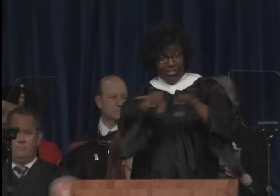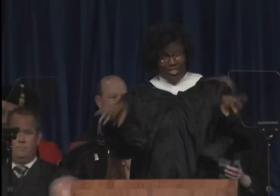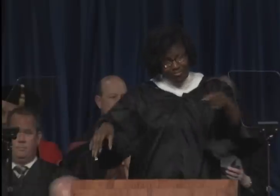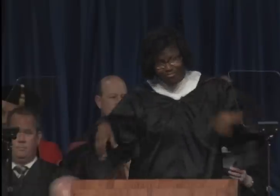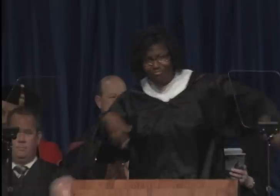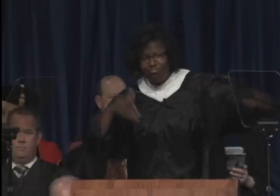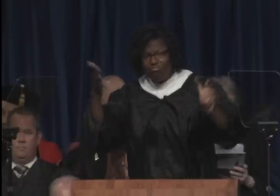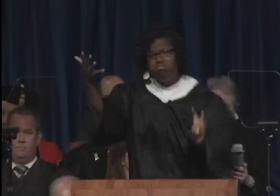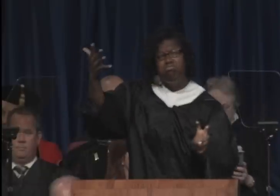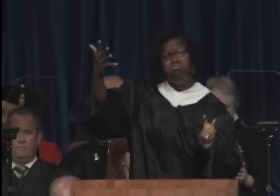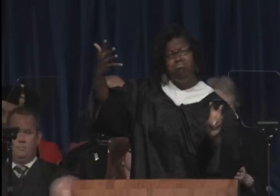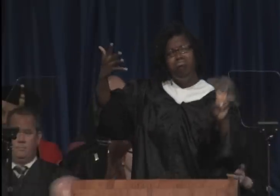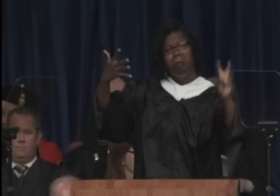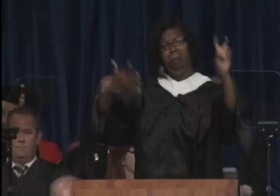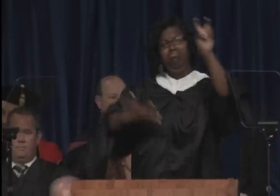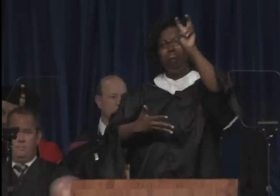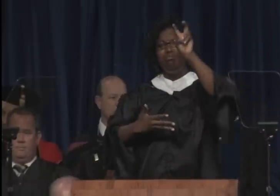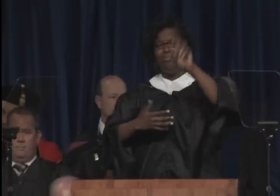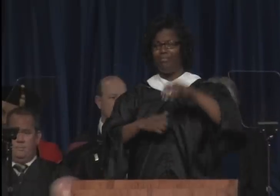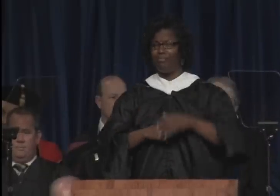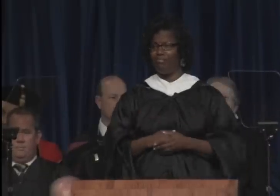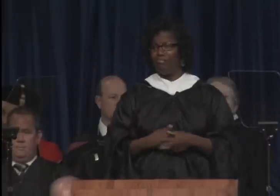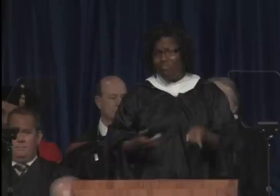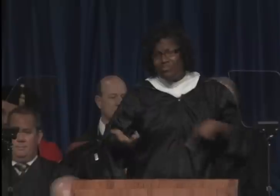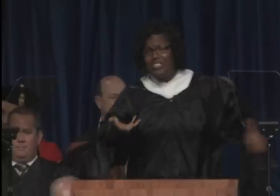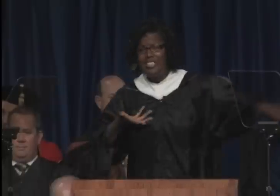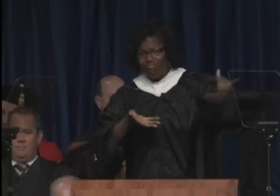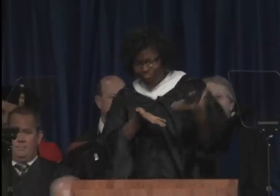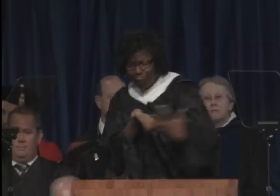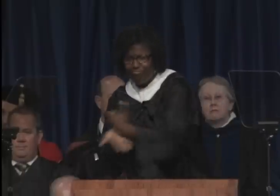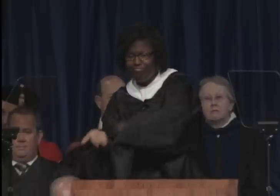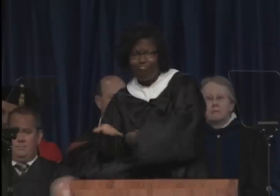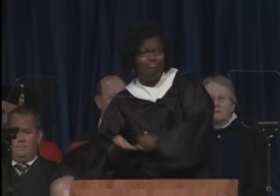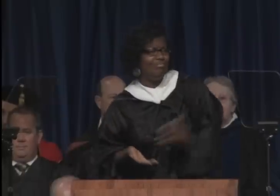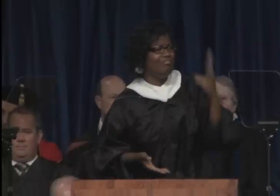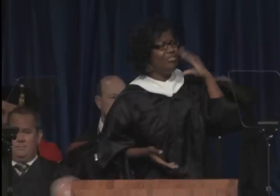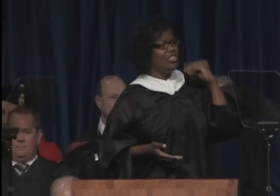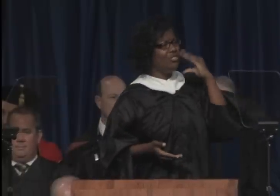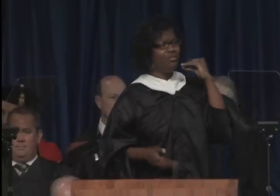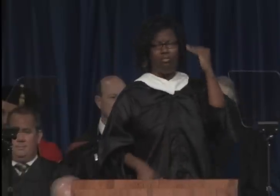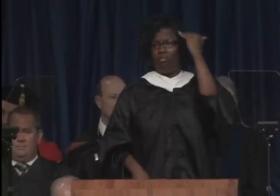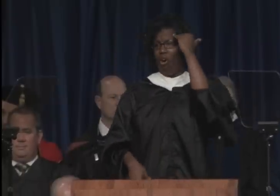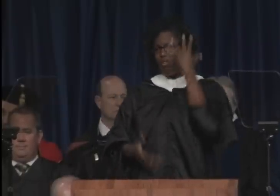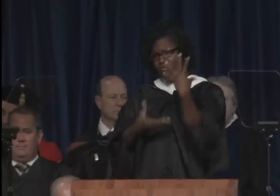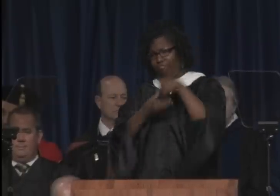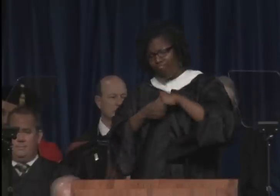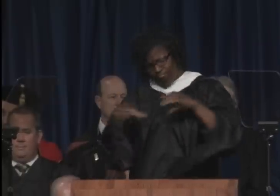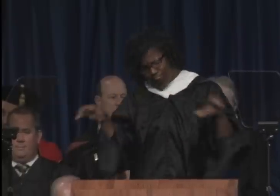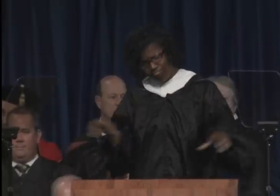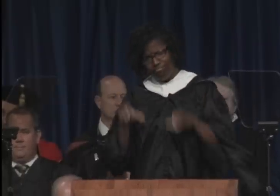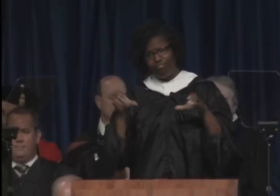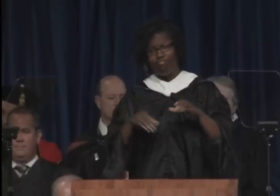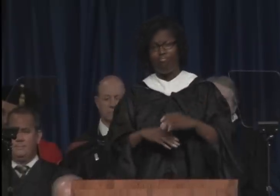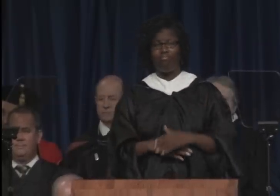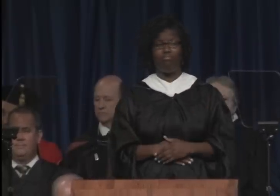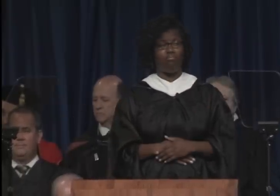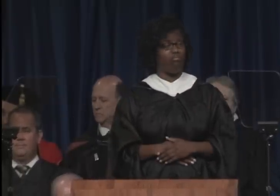Our Master's degree elevates us to a unique position. It is my hope that the knowledge and experiences